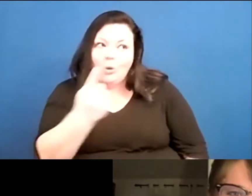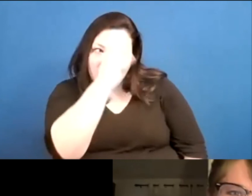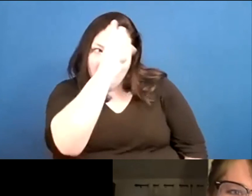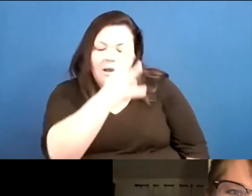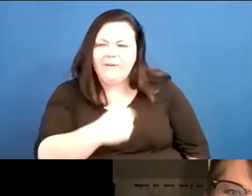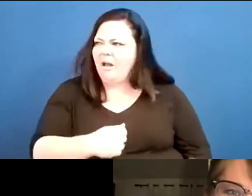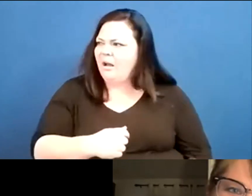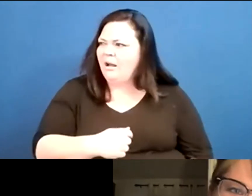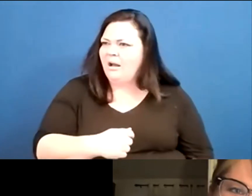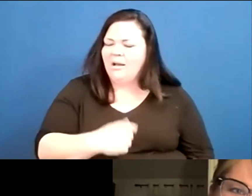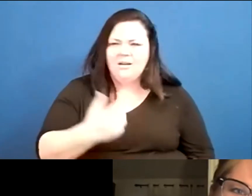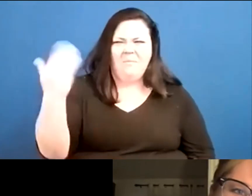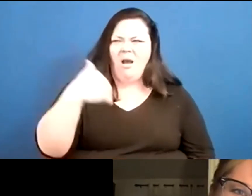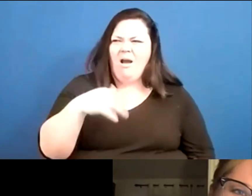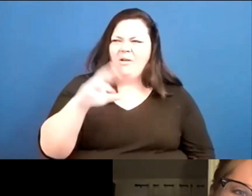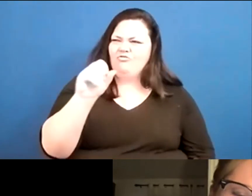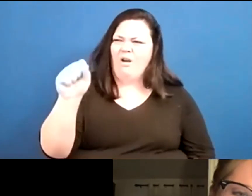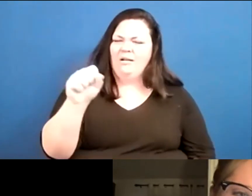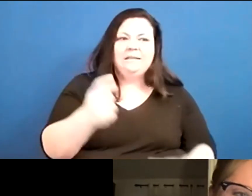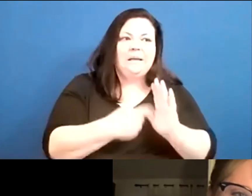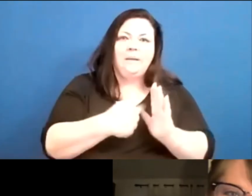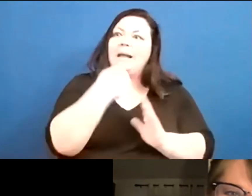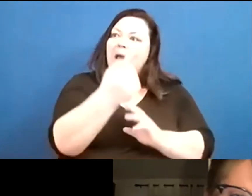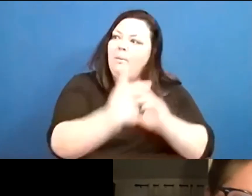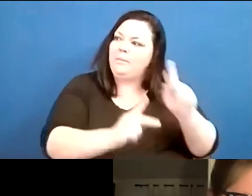I was like come on, Ross, sometimes I tell people things and like now I'm like, tell,